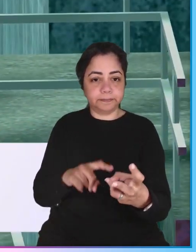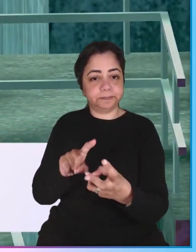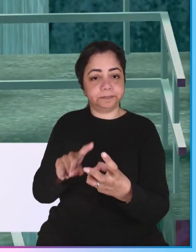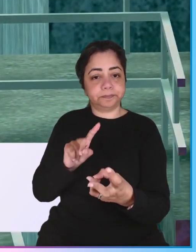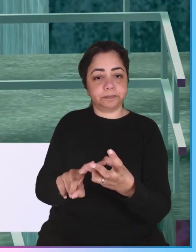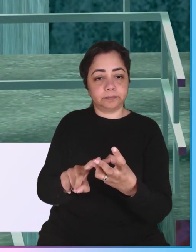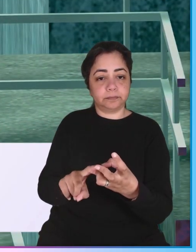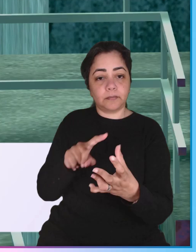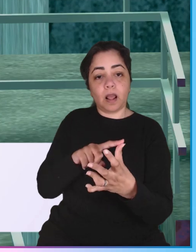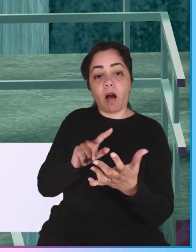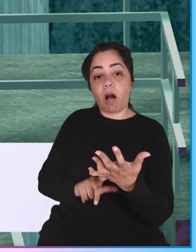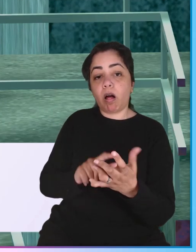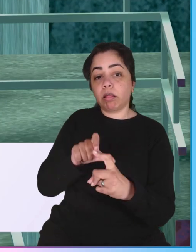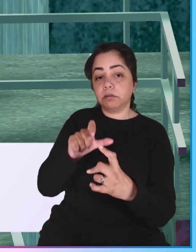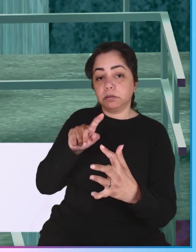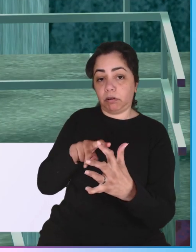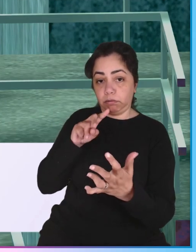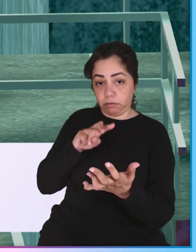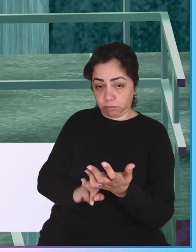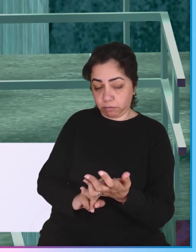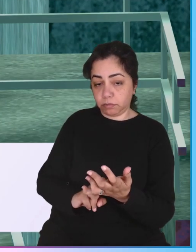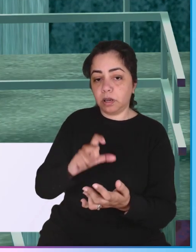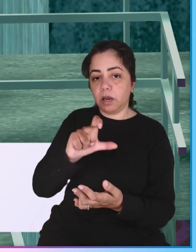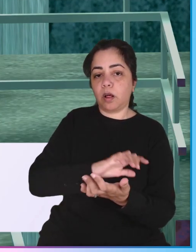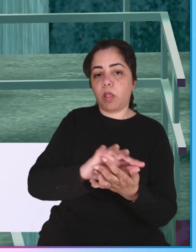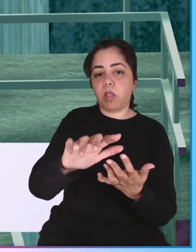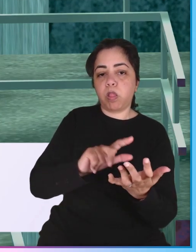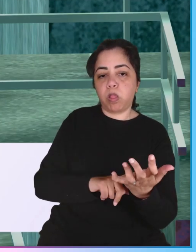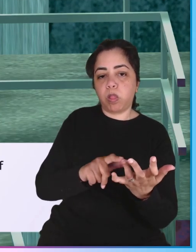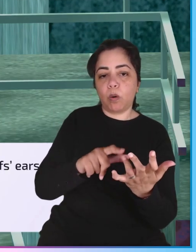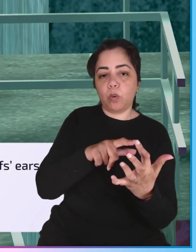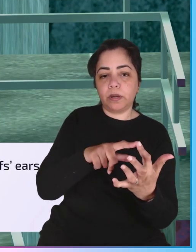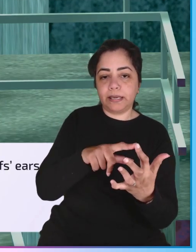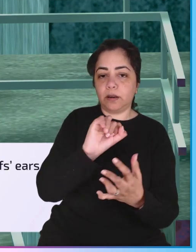will Chloe’s actions incite violent backlash, or bloom into hope?